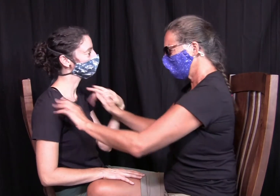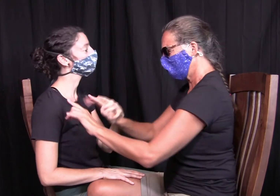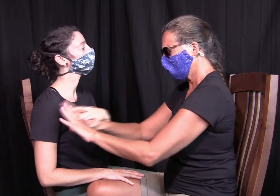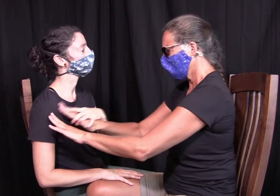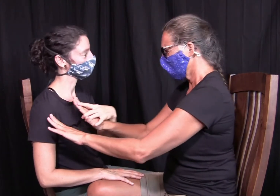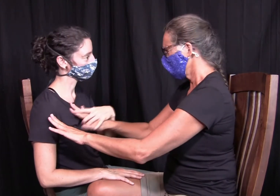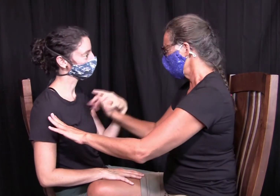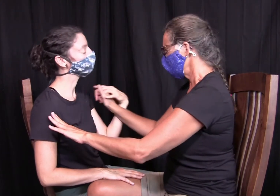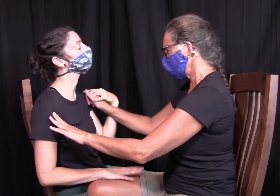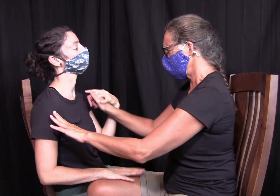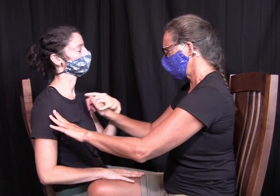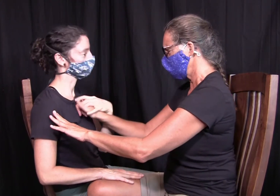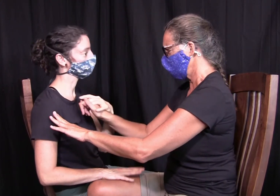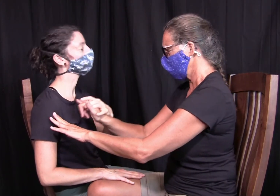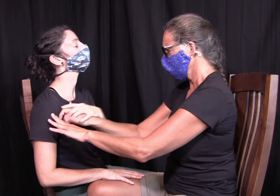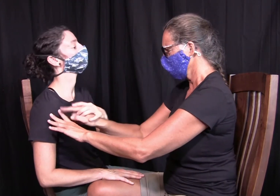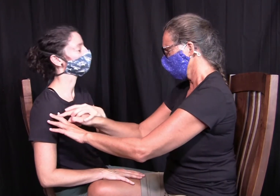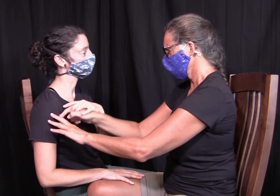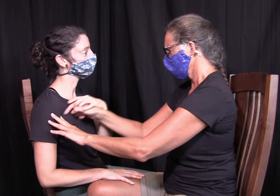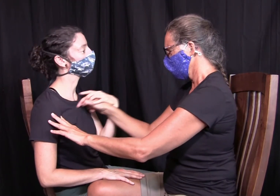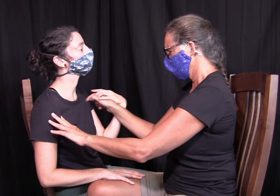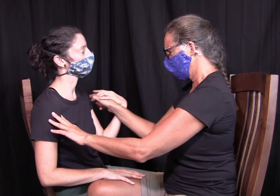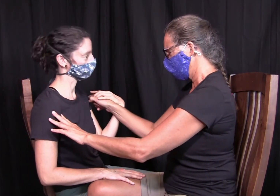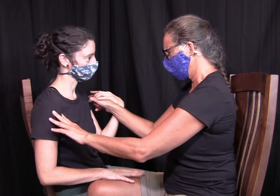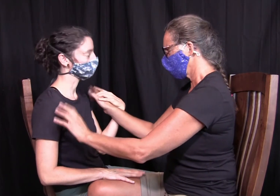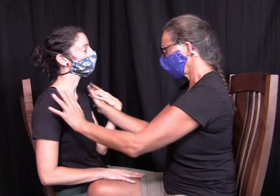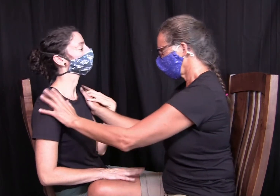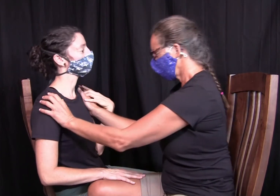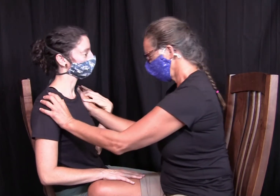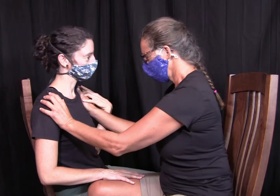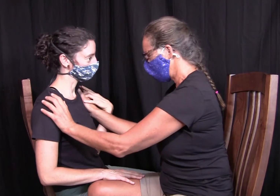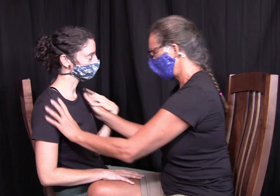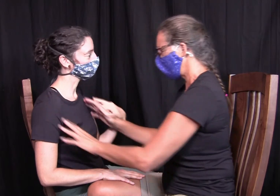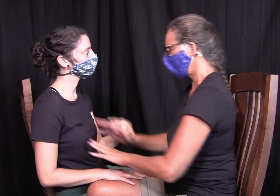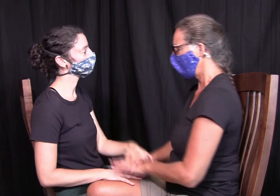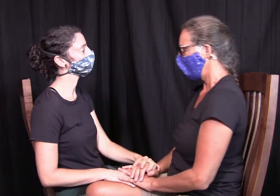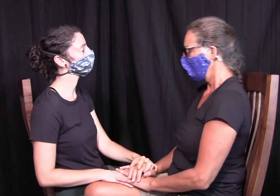There are endless nuanced responses that can be communicated through all three avenues of backchanneling.